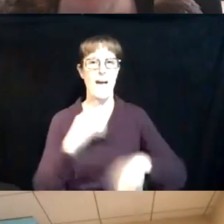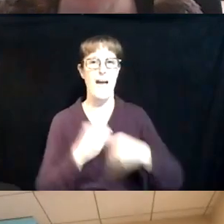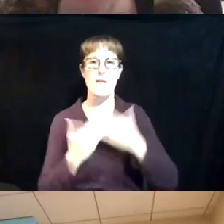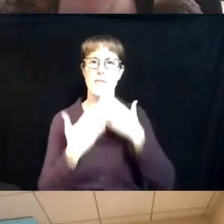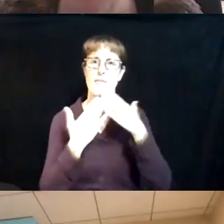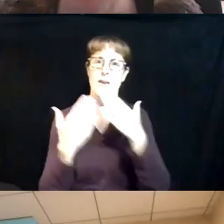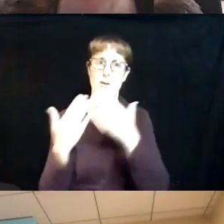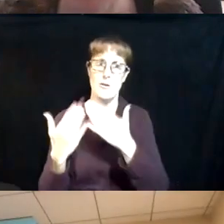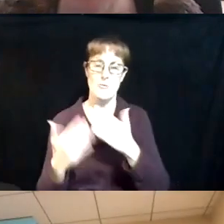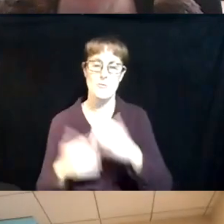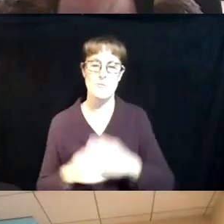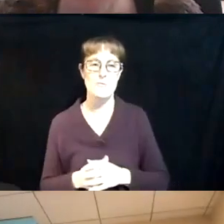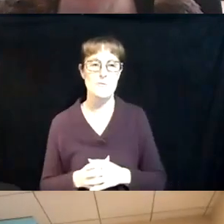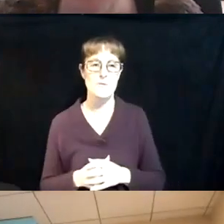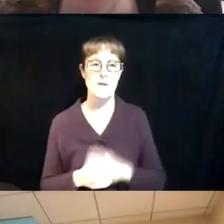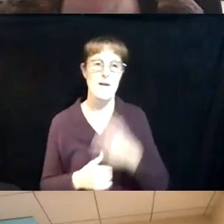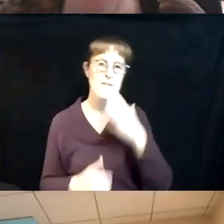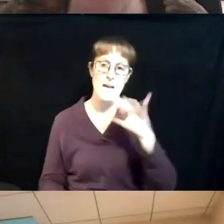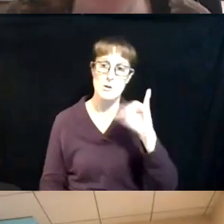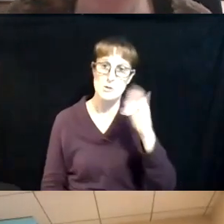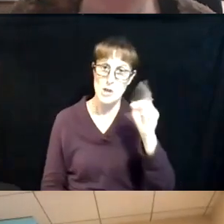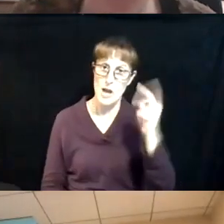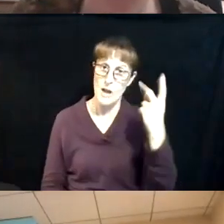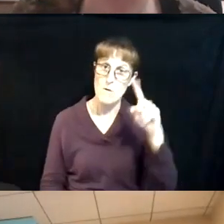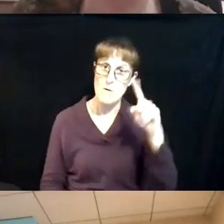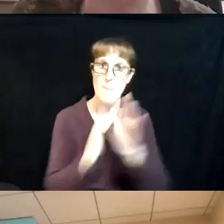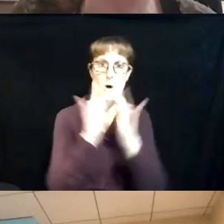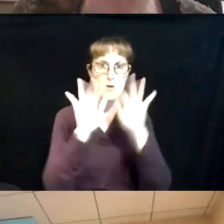Jan for writing the book and being so articulate and